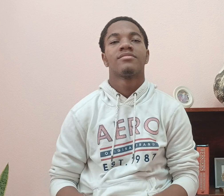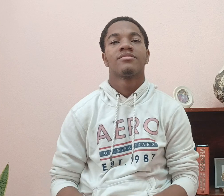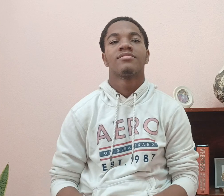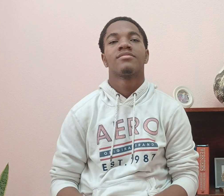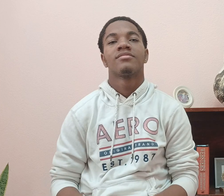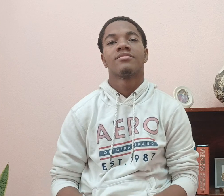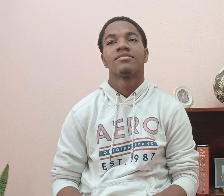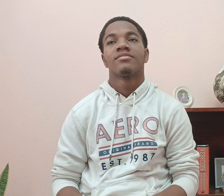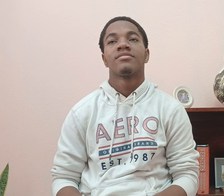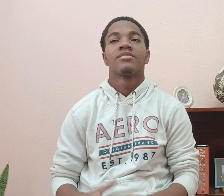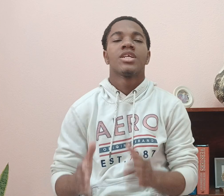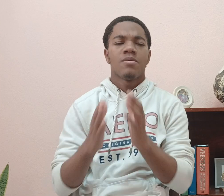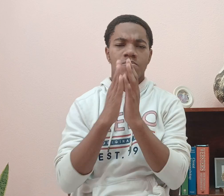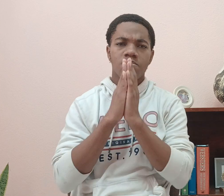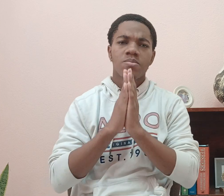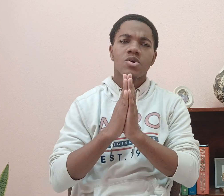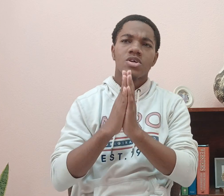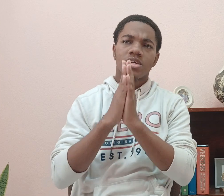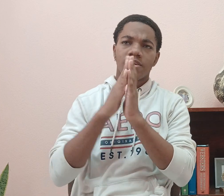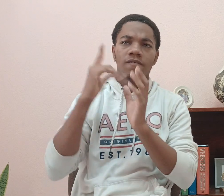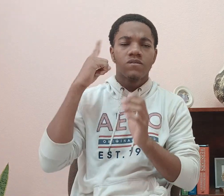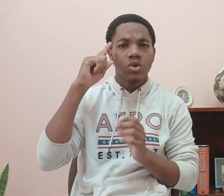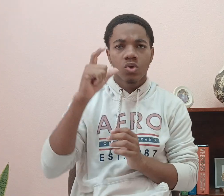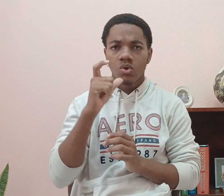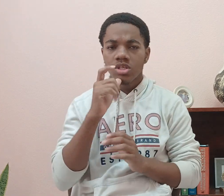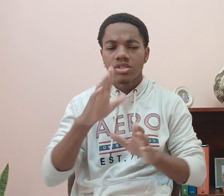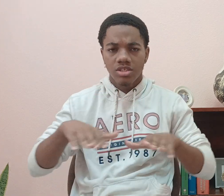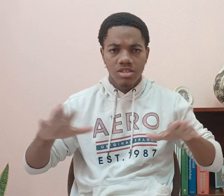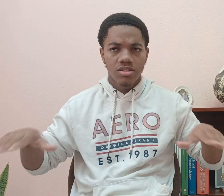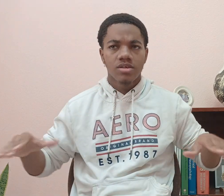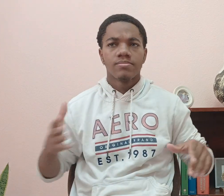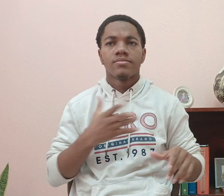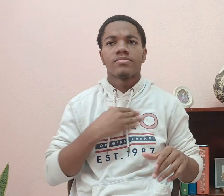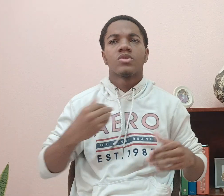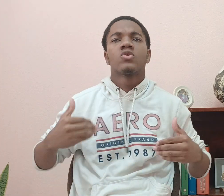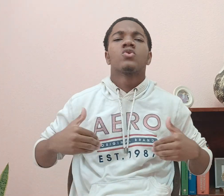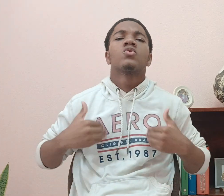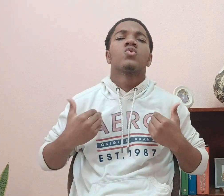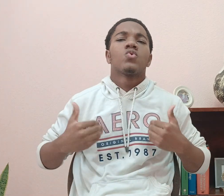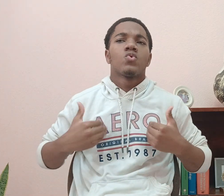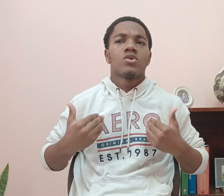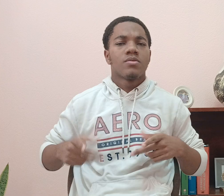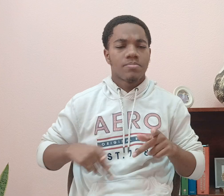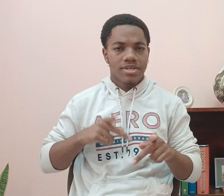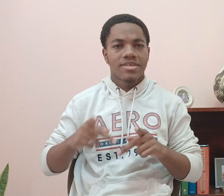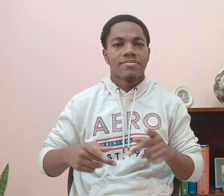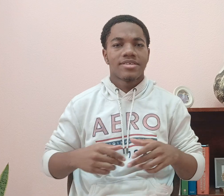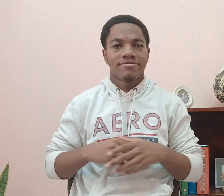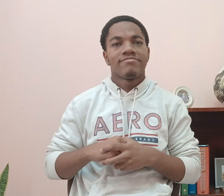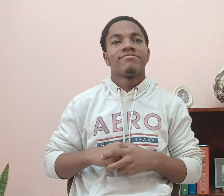A prayer for children and young people